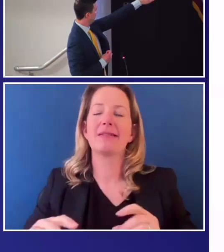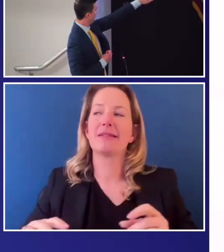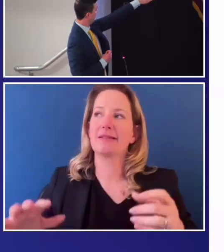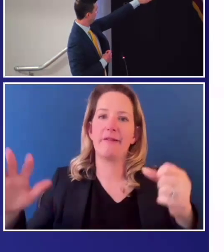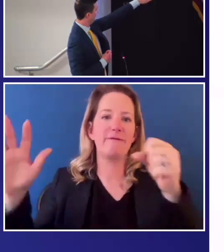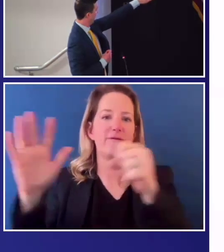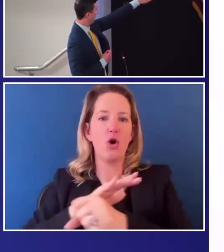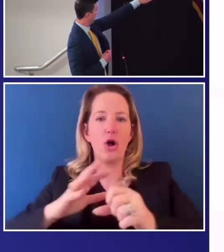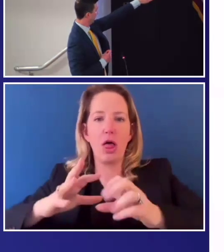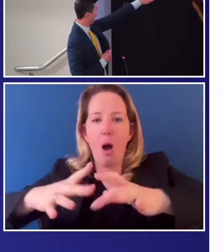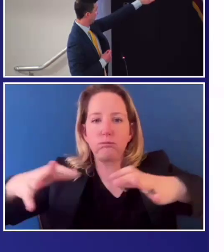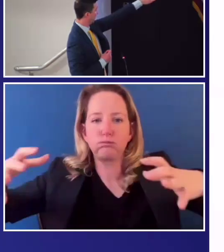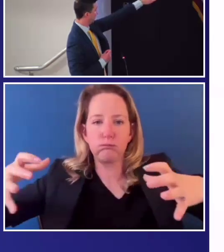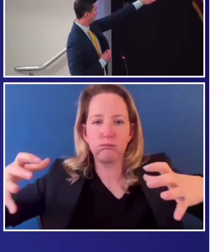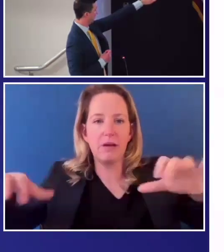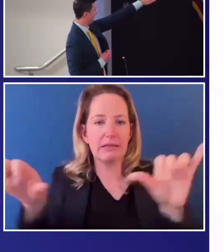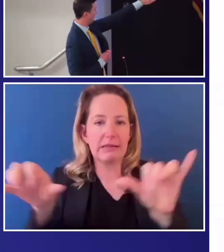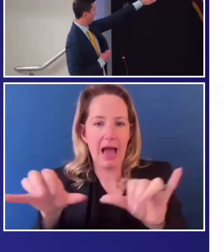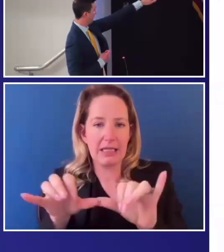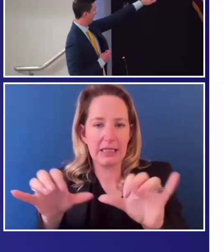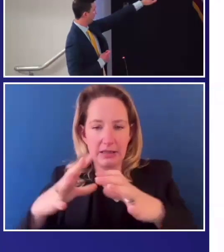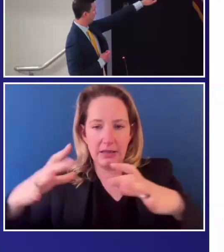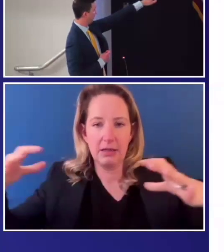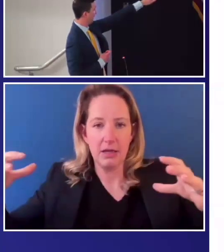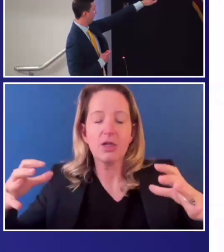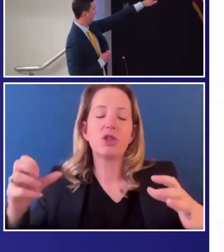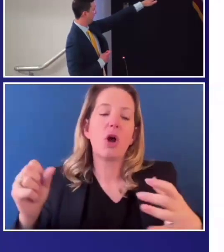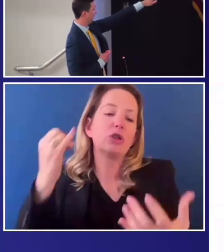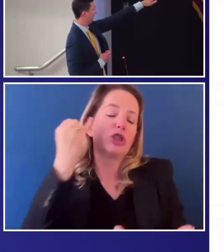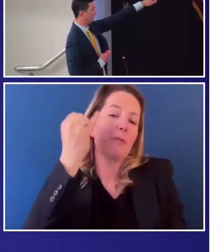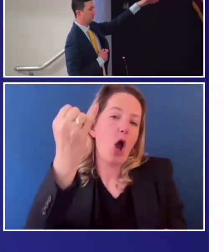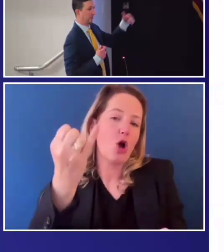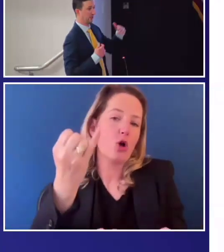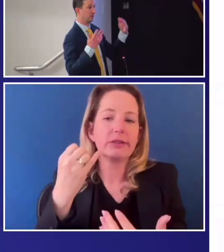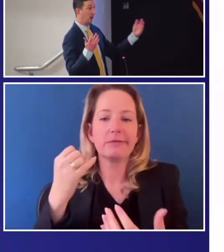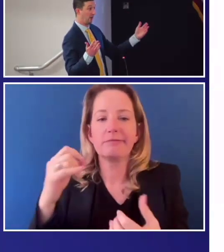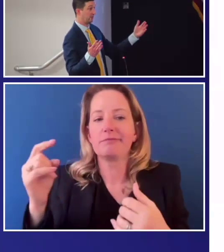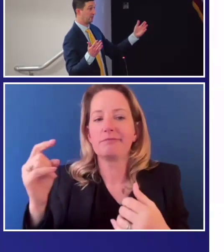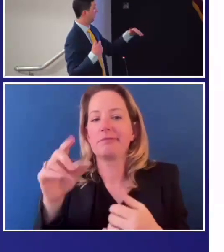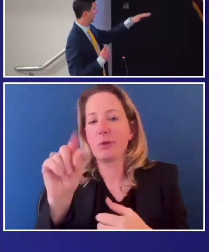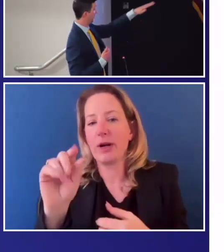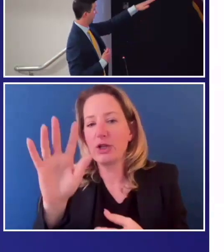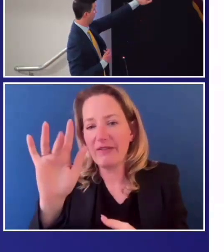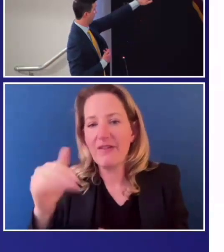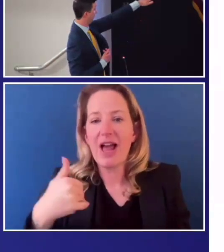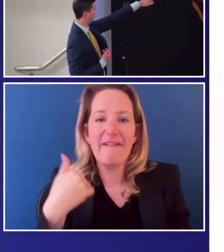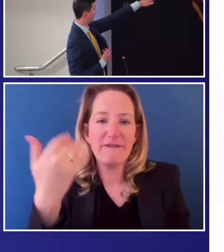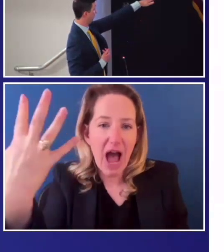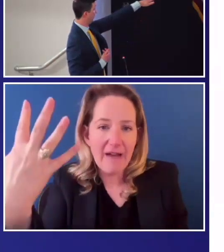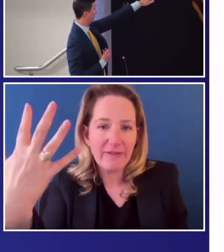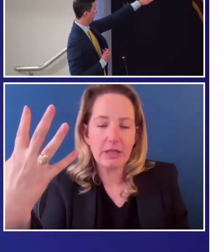in 2025, in the current year, this program, this hypothetical program had five Title IV completers. Obviously below 30, we need to do a roll-up.